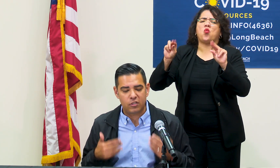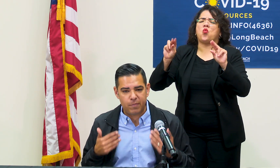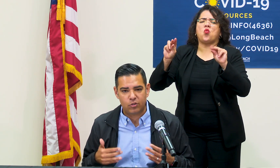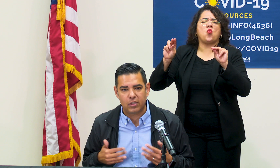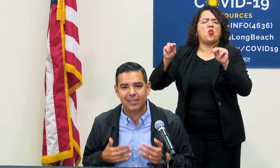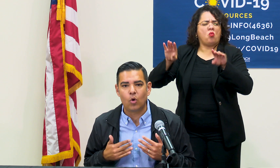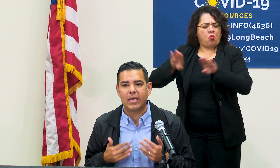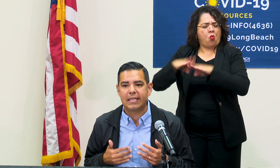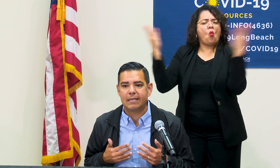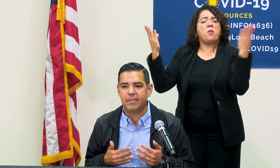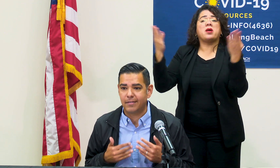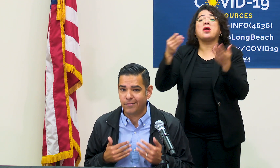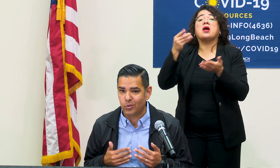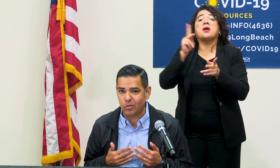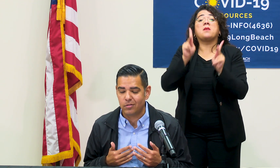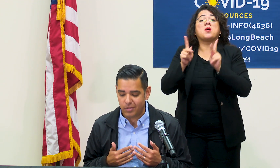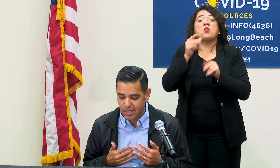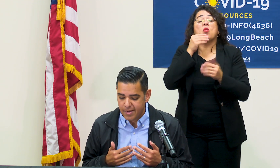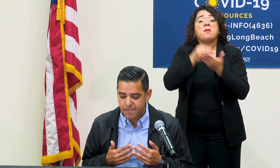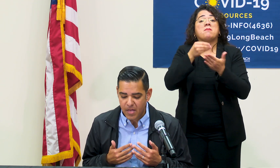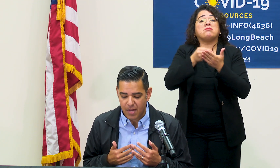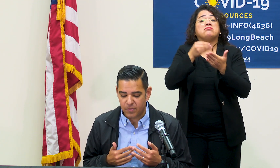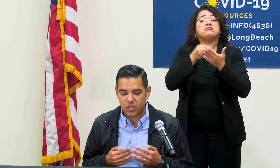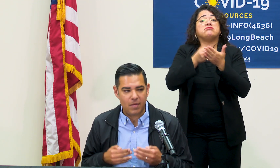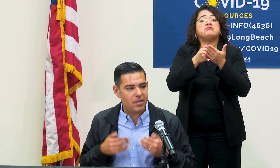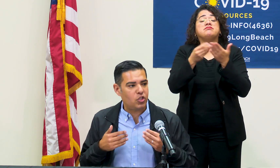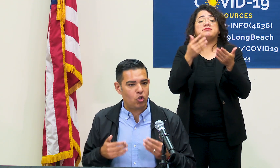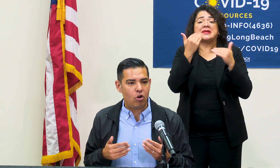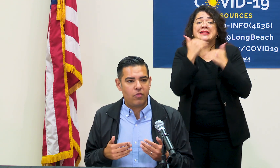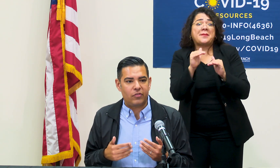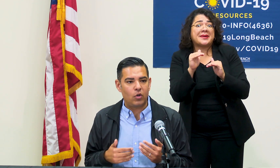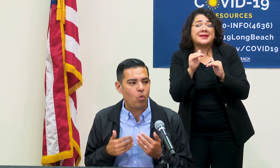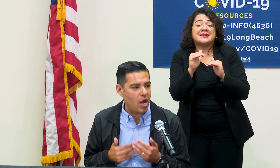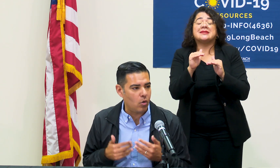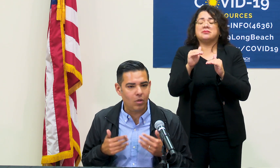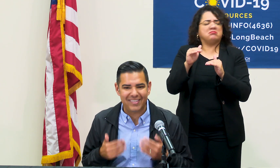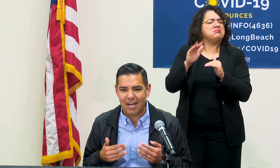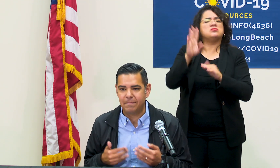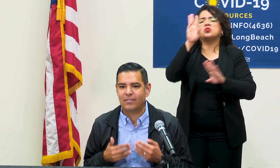especially low-income individuals can be assured that their water will not be